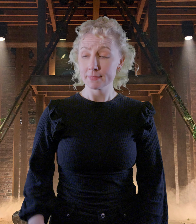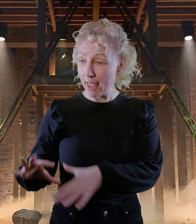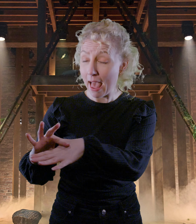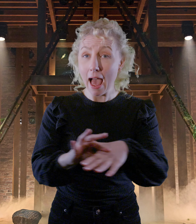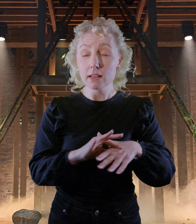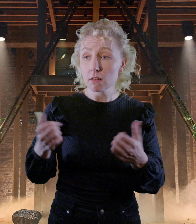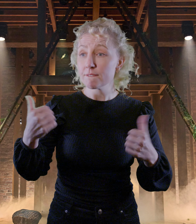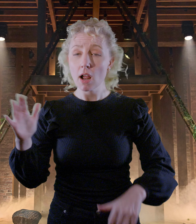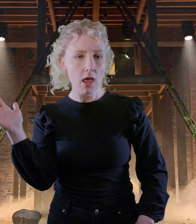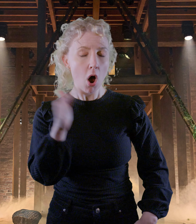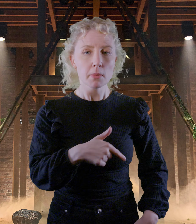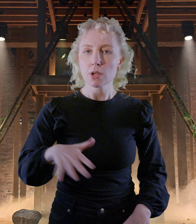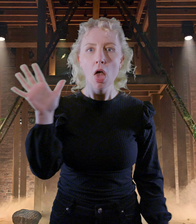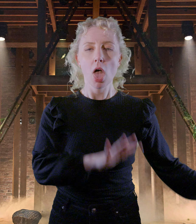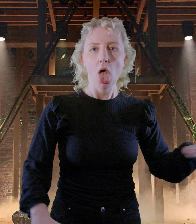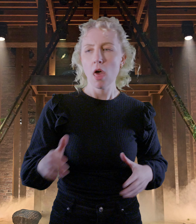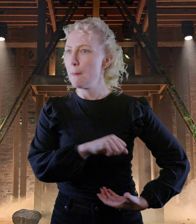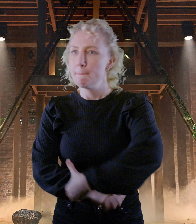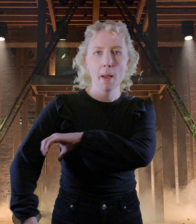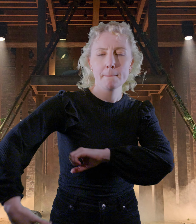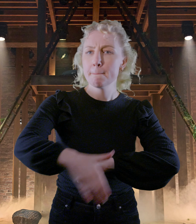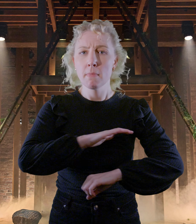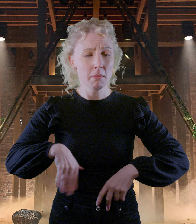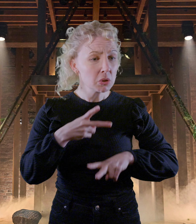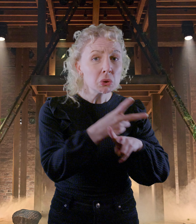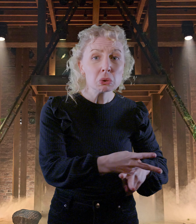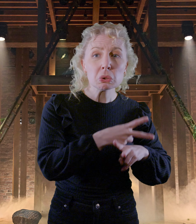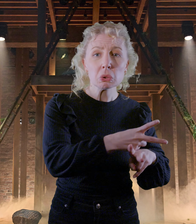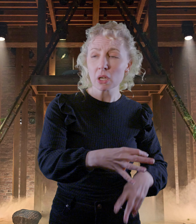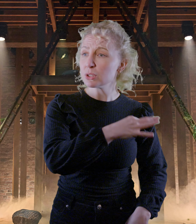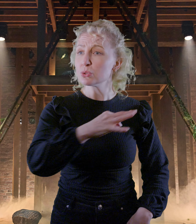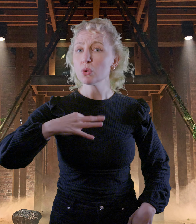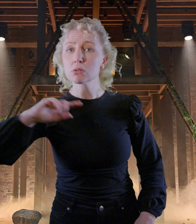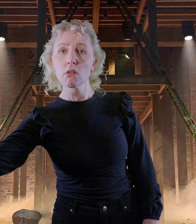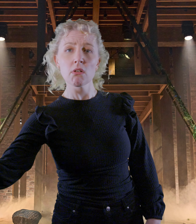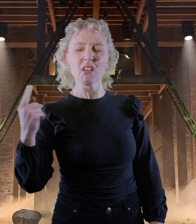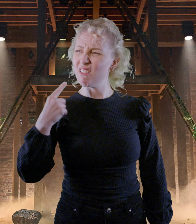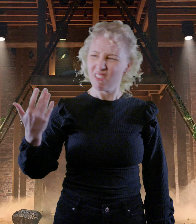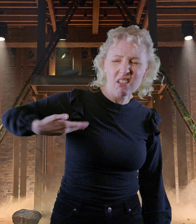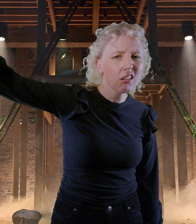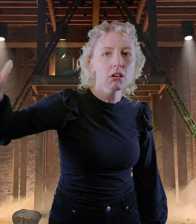When Agnes gets home she leaps into action. She refuses the physician’s help